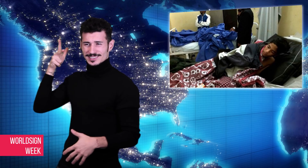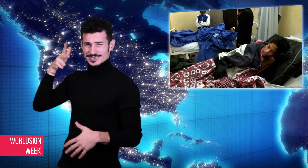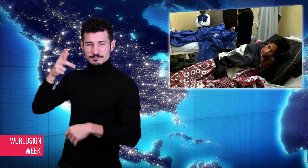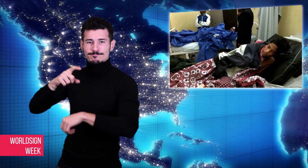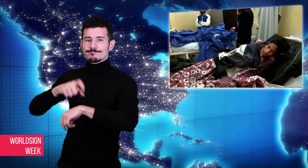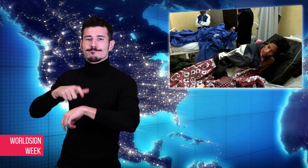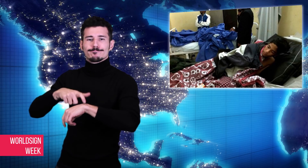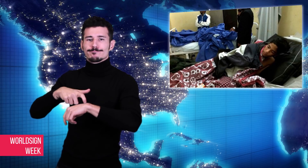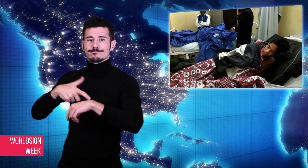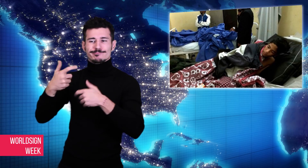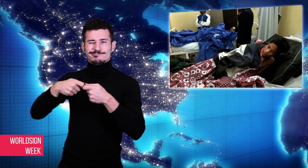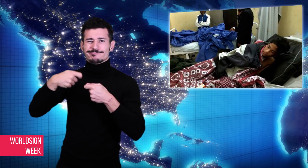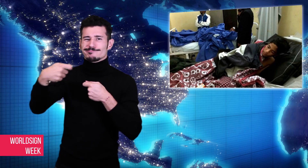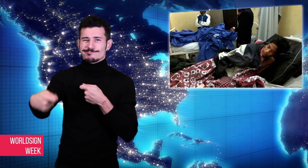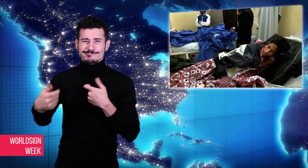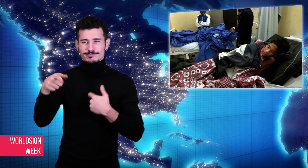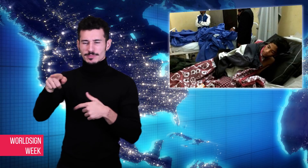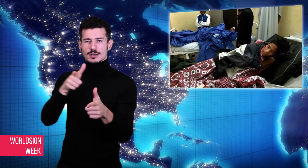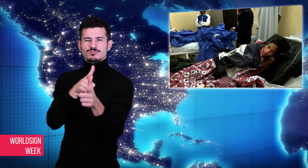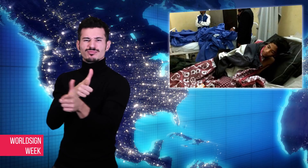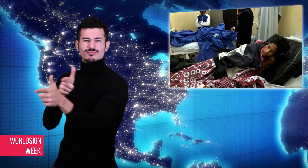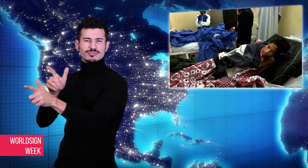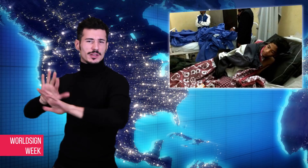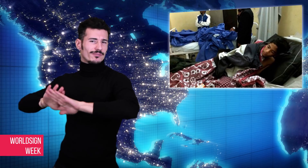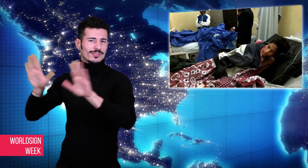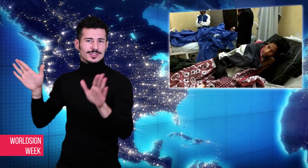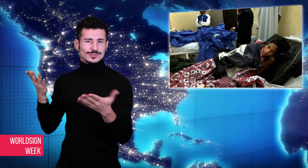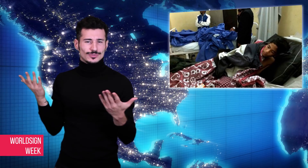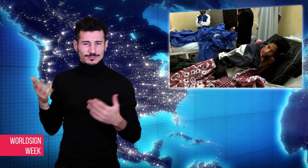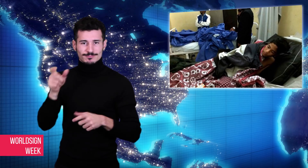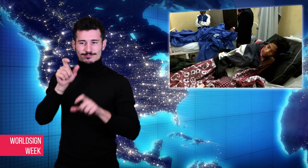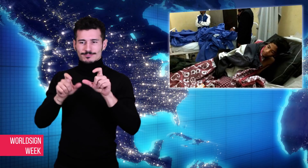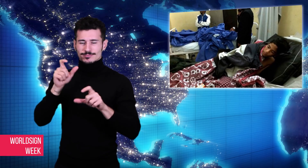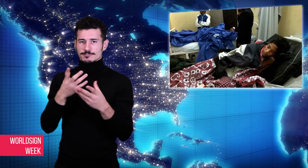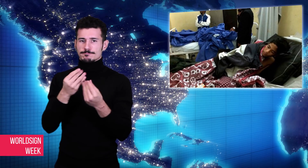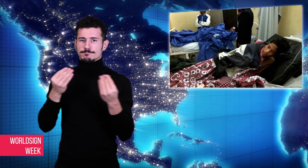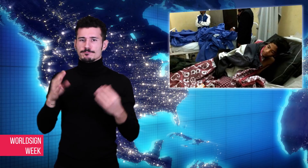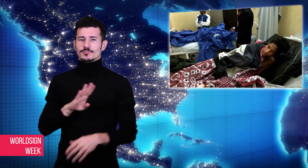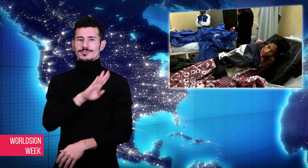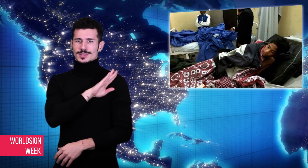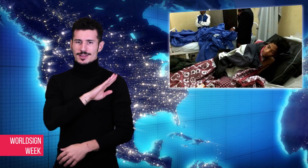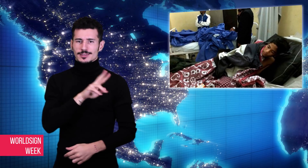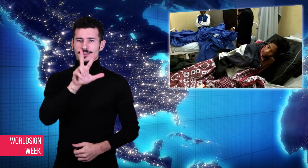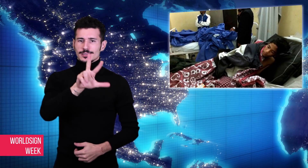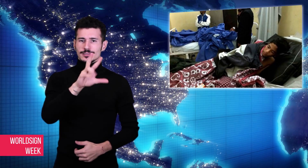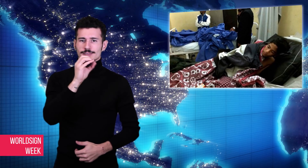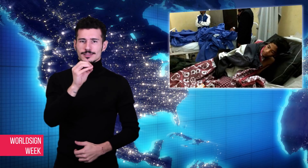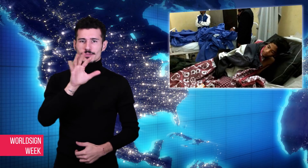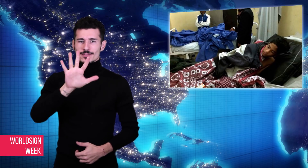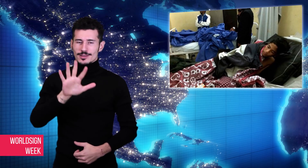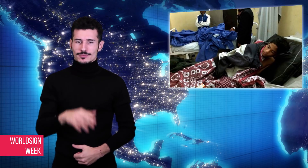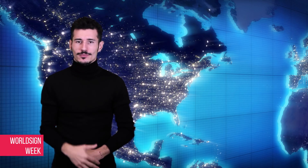The death toll was 305.